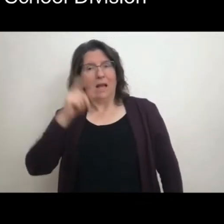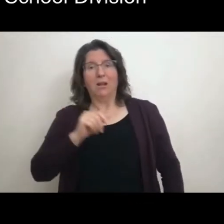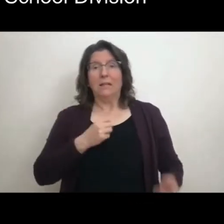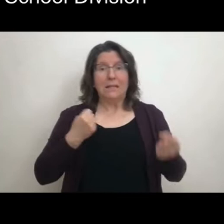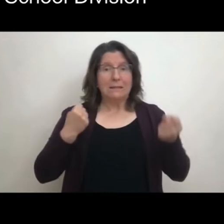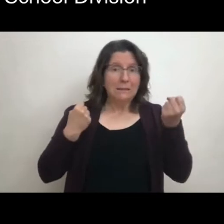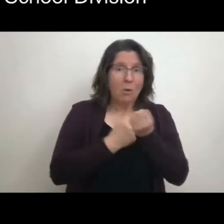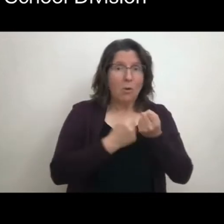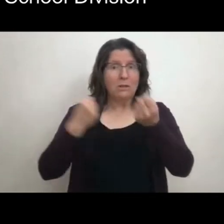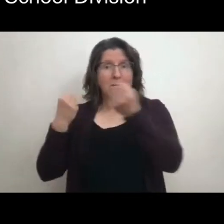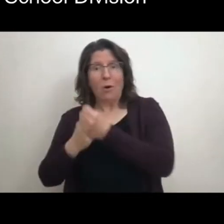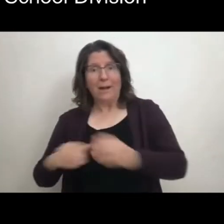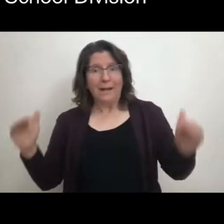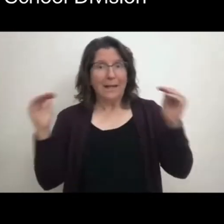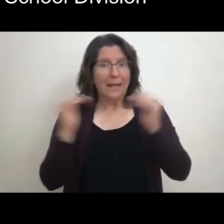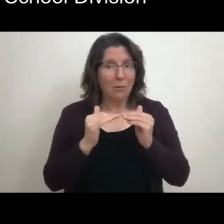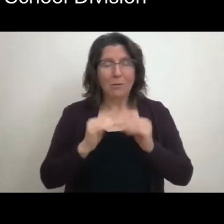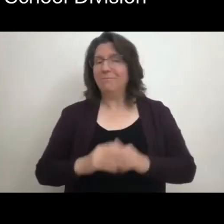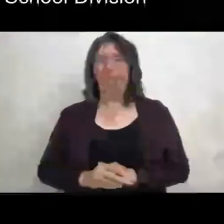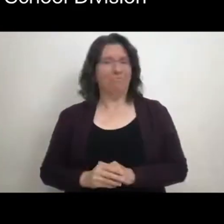did NOT mean each program had equal resources.